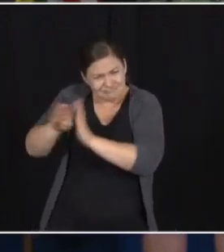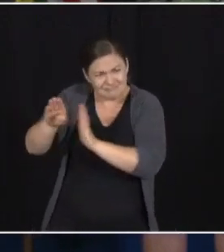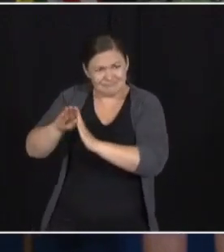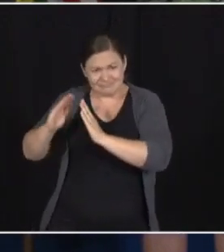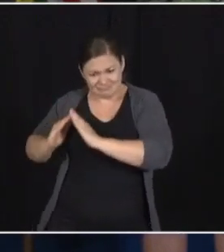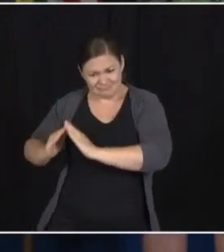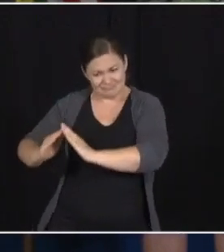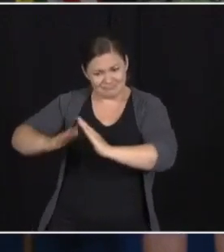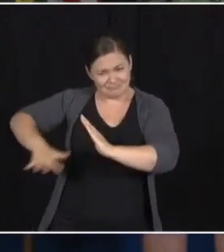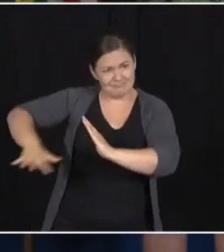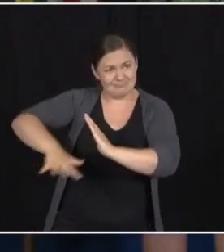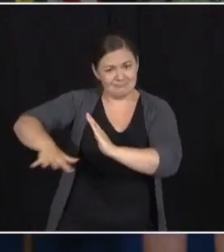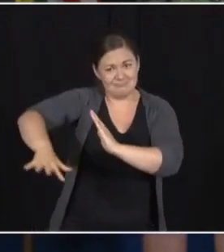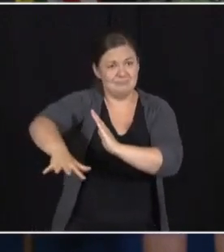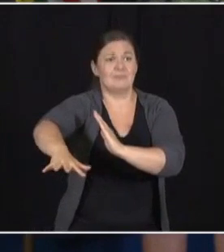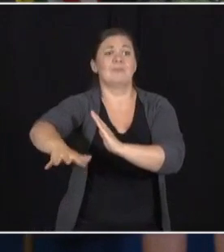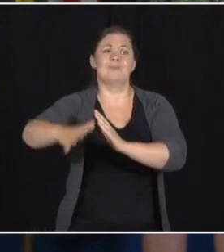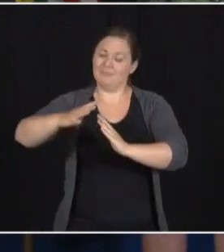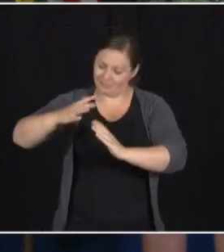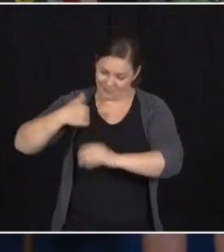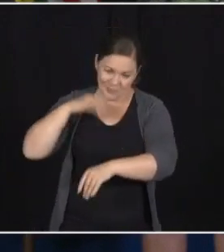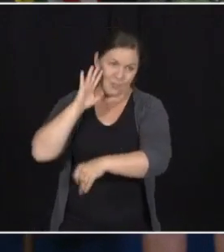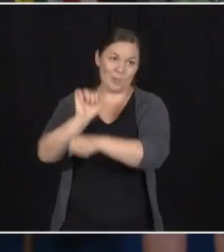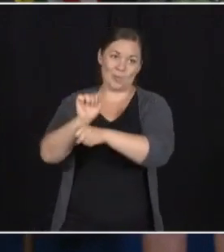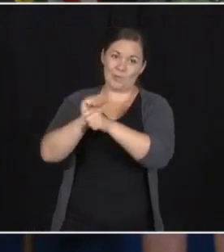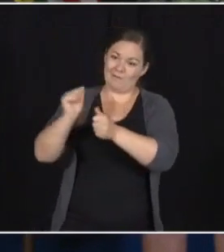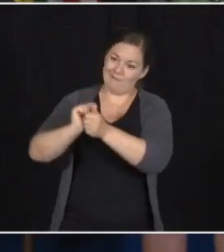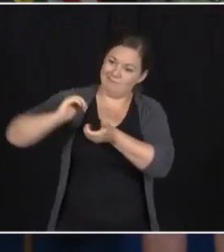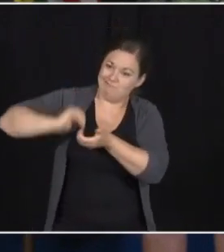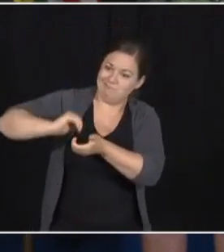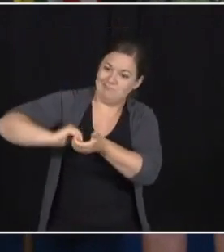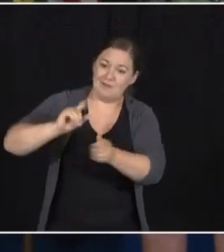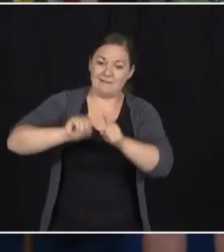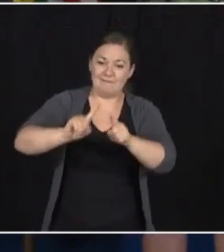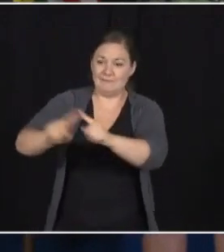We intend to work with many civil partners. Together we will develop a time bound review